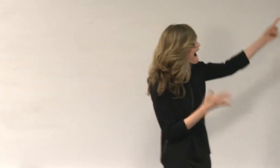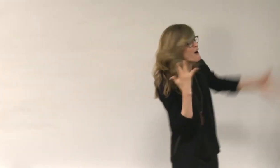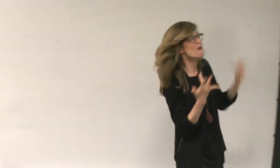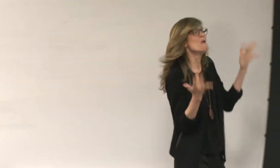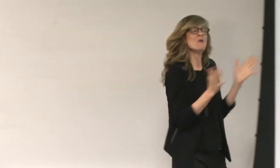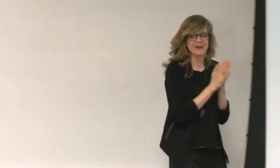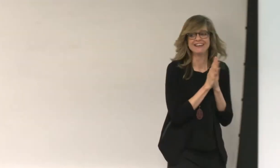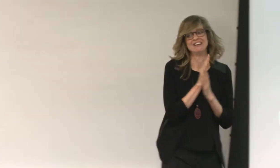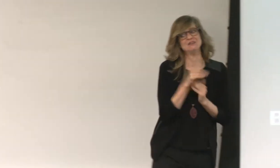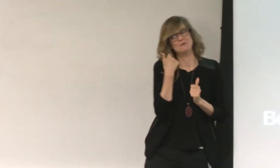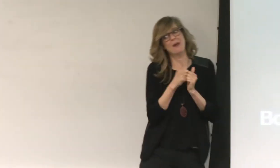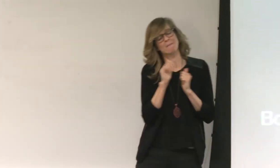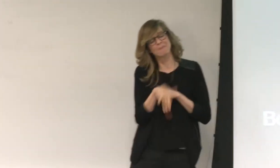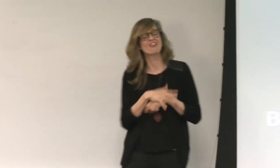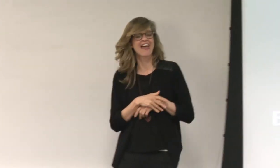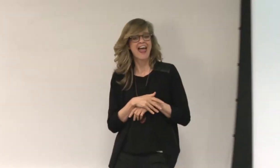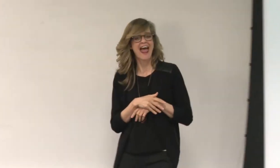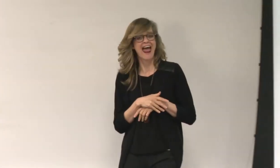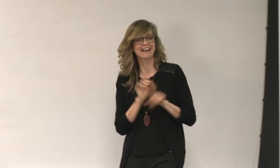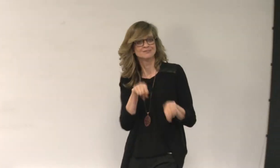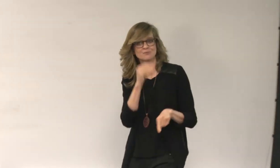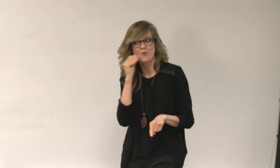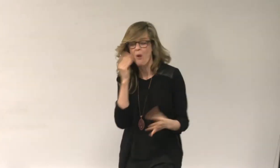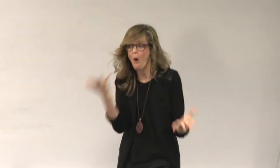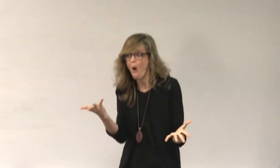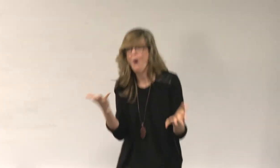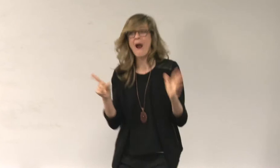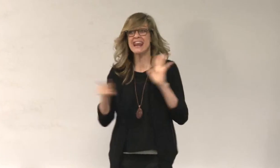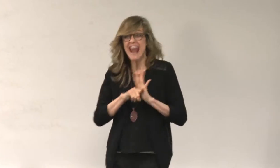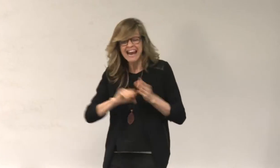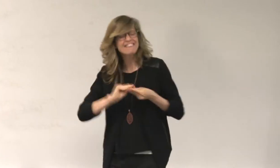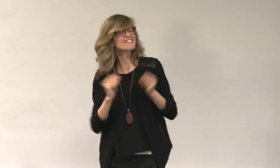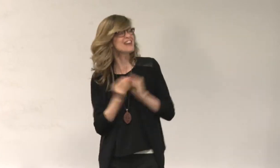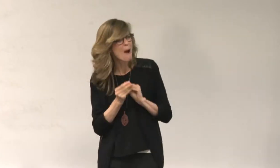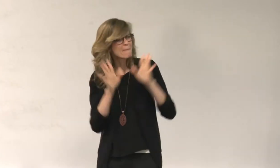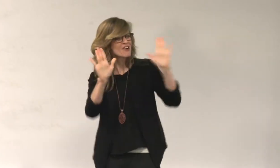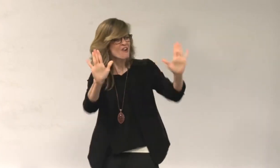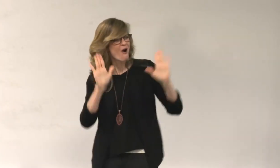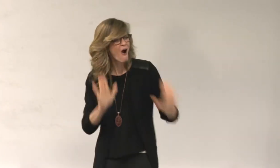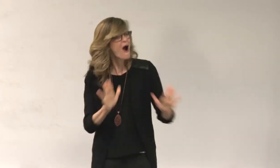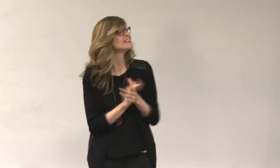AND I FINALLY FOUND THIS OUT. I WENT HOME AND I WAS JUST SO EXCITED ABOUT NEGATIVE NUMBERS.